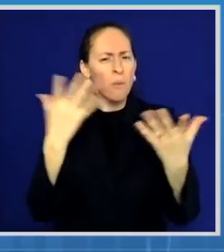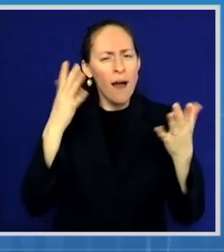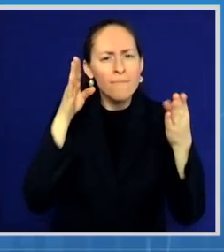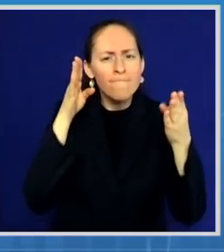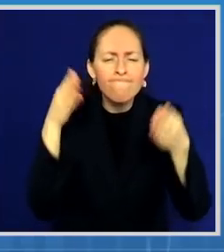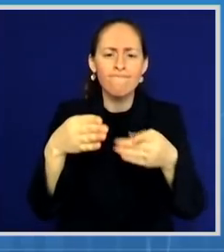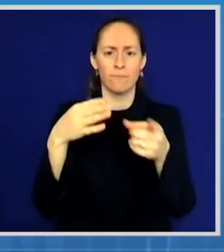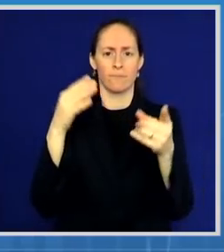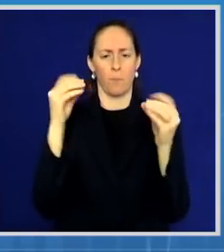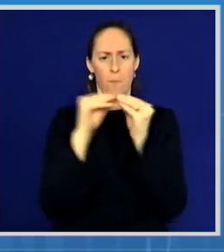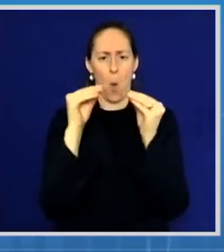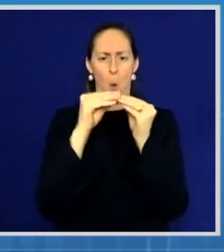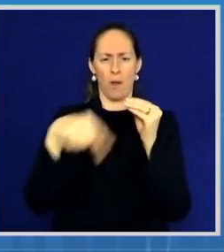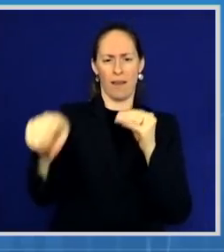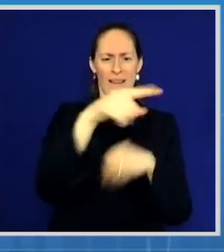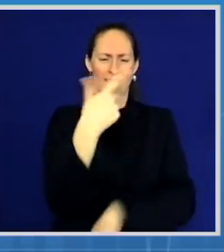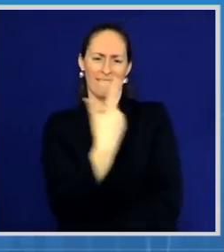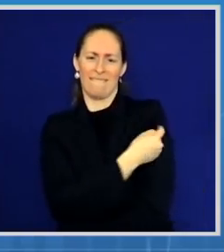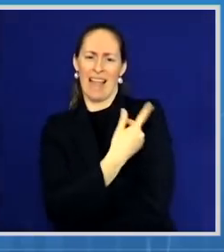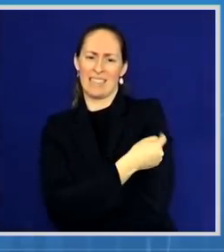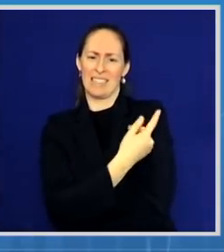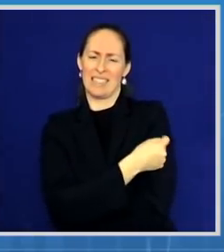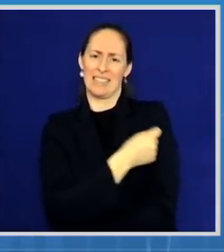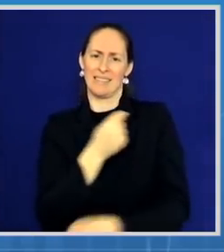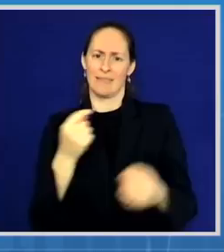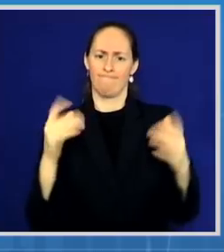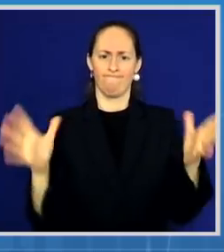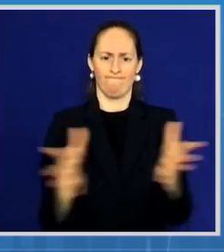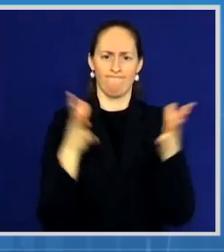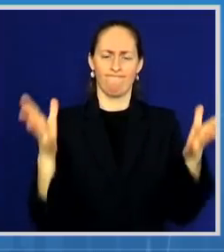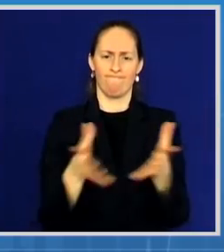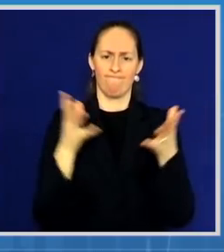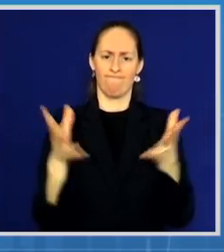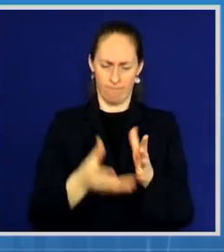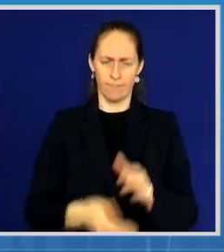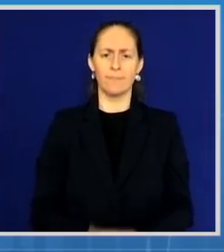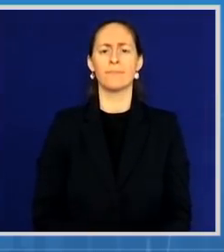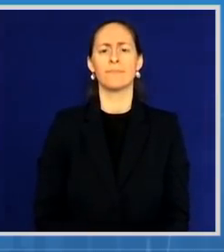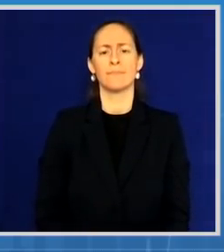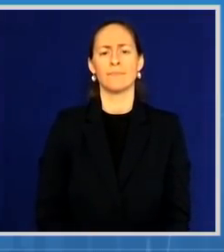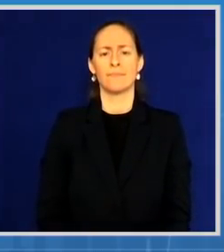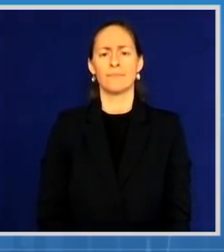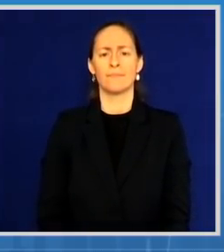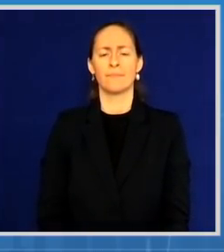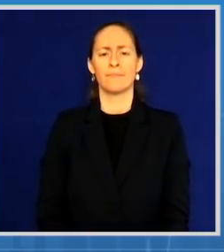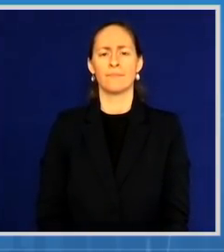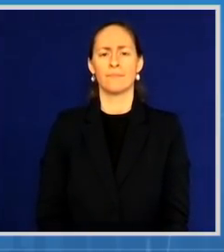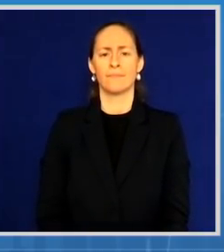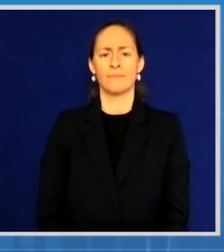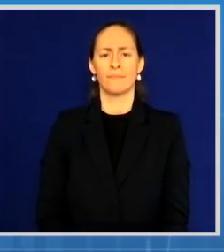As I said last week, given that we've succeeded in getting vaccinations to the lion share of those most at risk